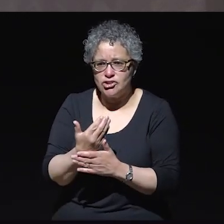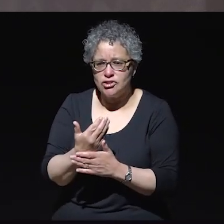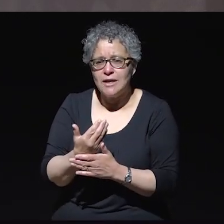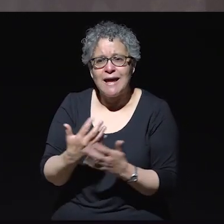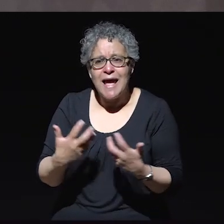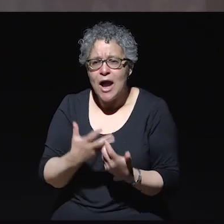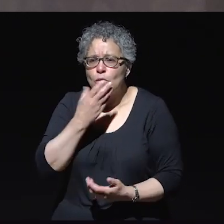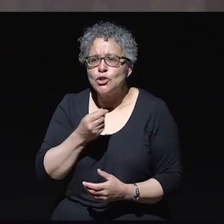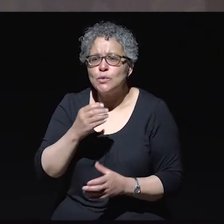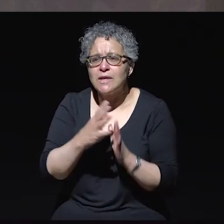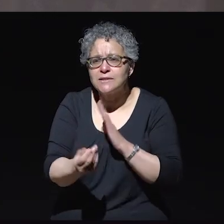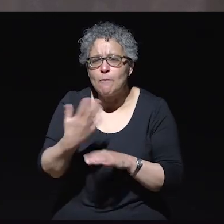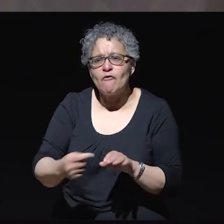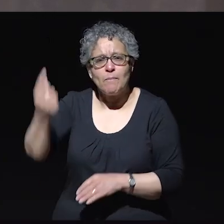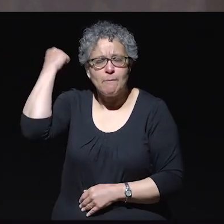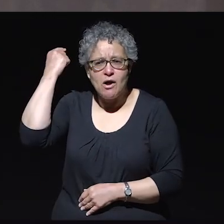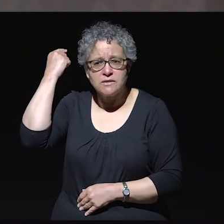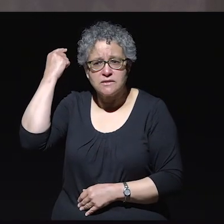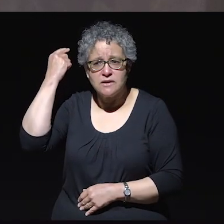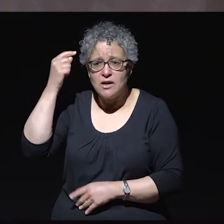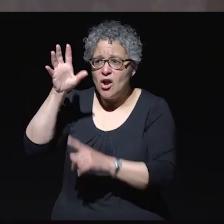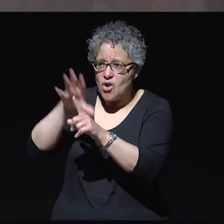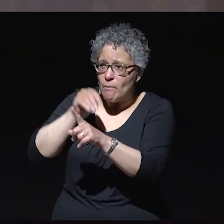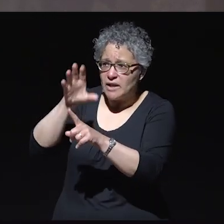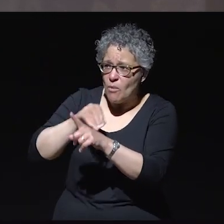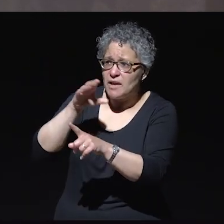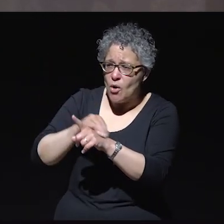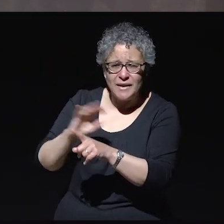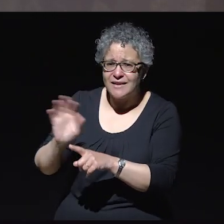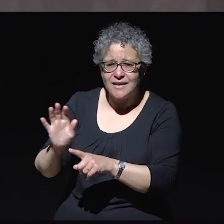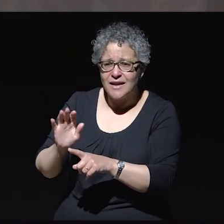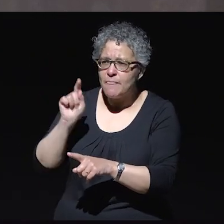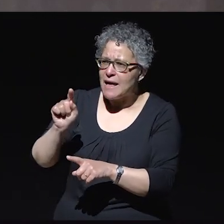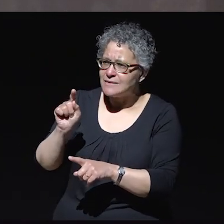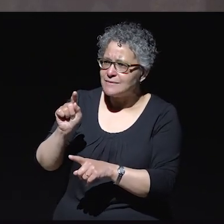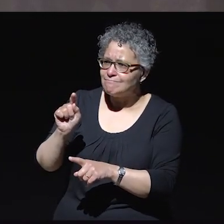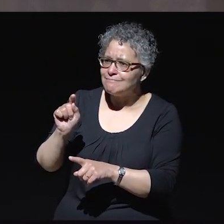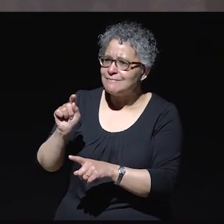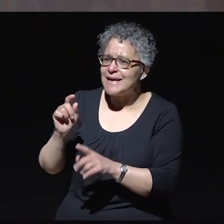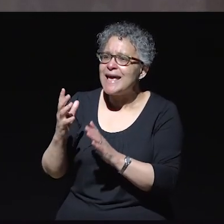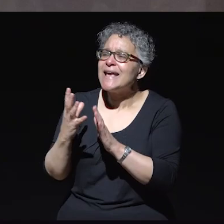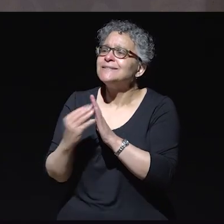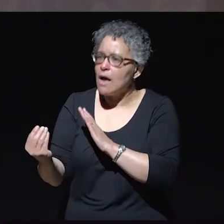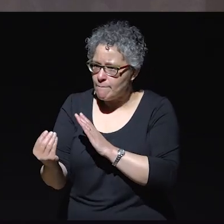not to slavishly copy the Old Masters but rather to see them as an exemplar to then launch yourself into different directions.